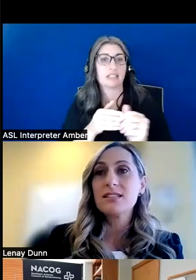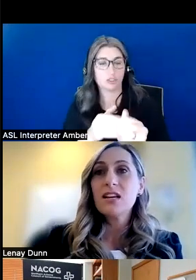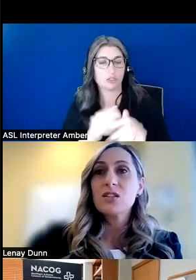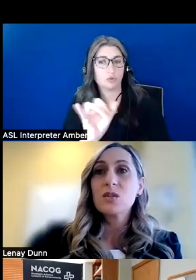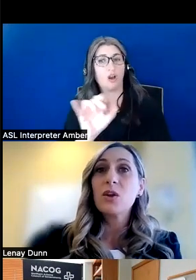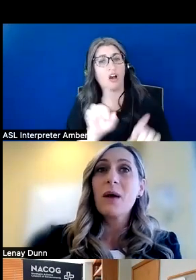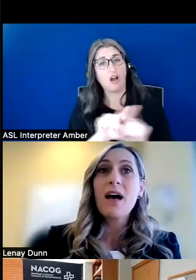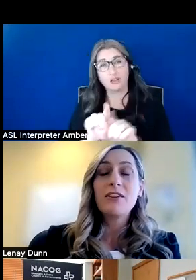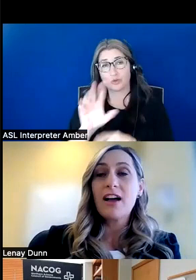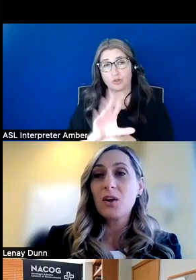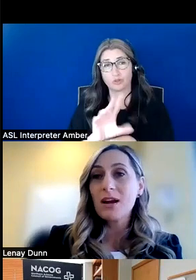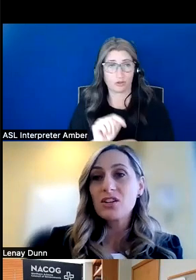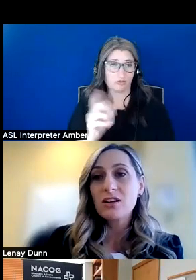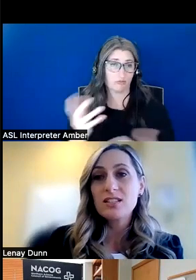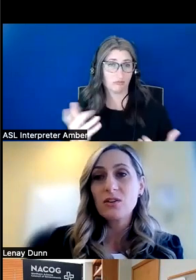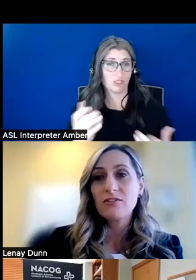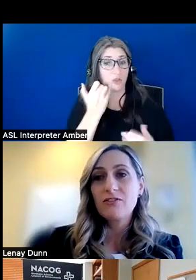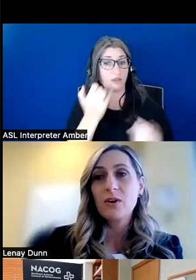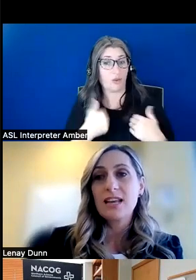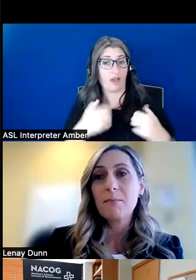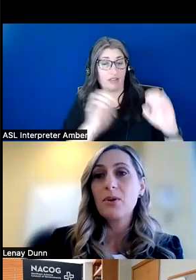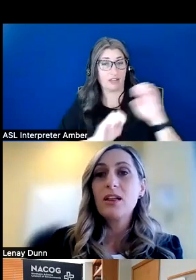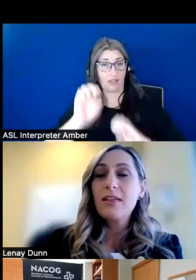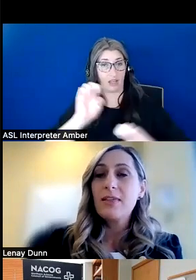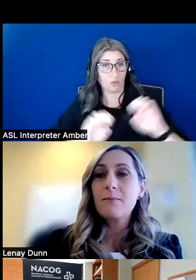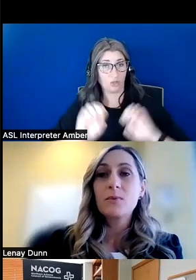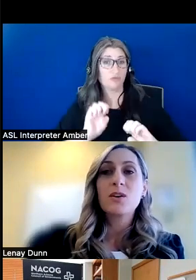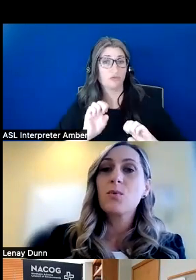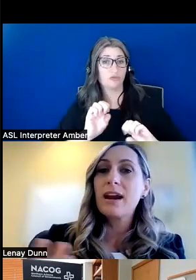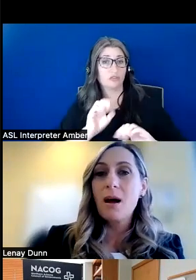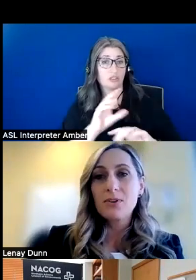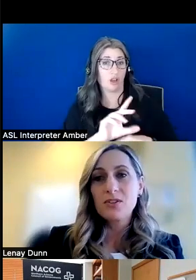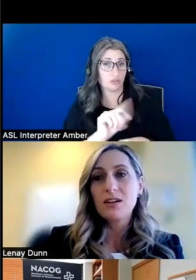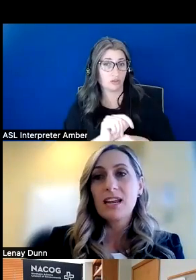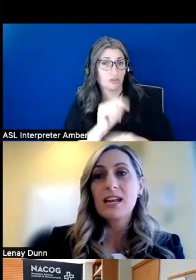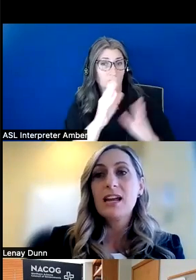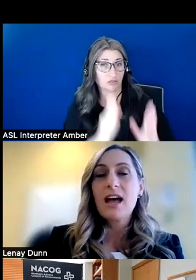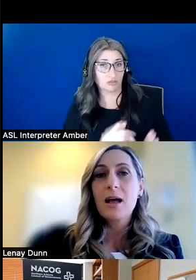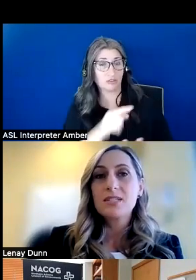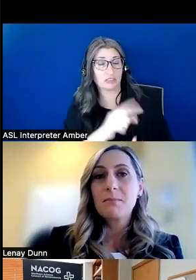If you have an evaluation consultant, for example, that was a great opportunity to make